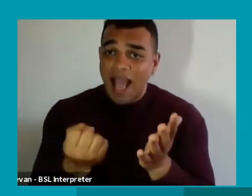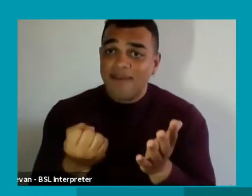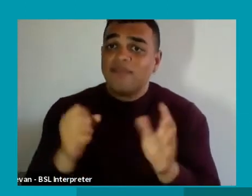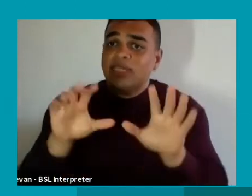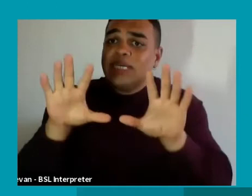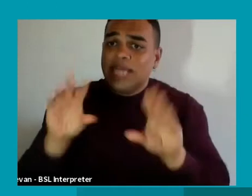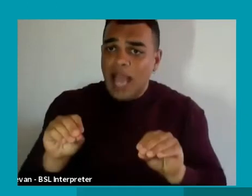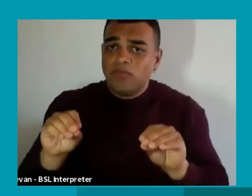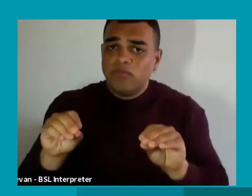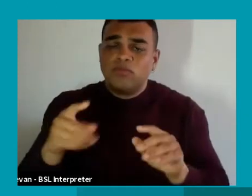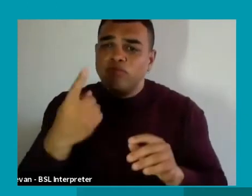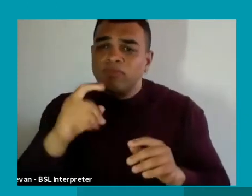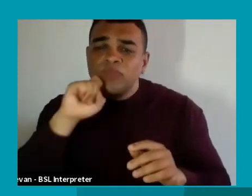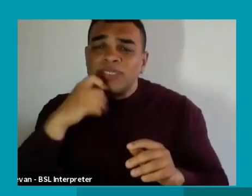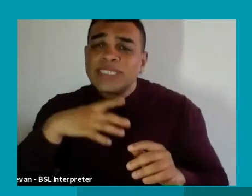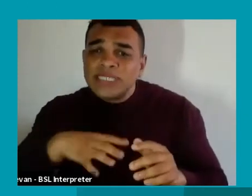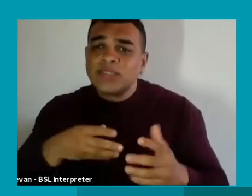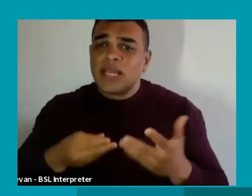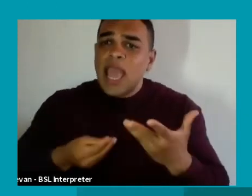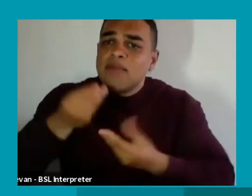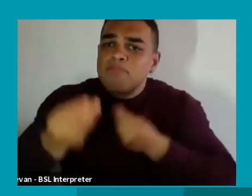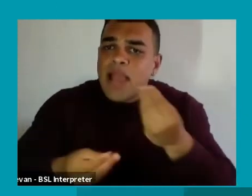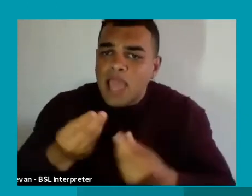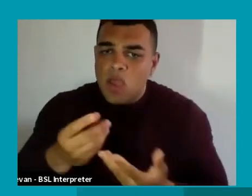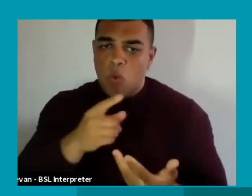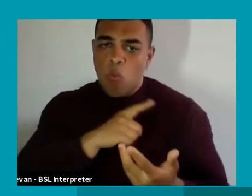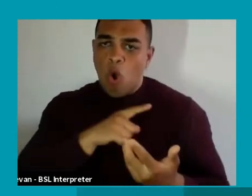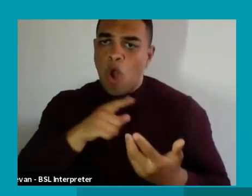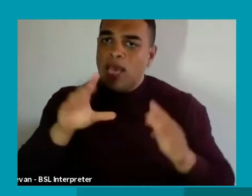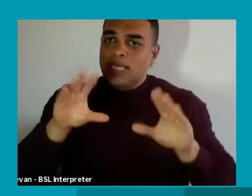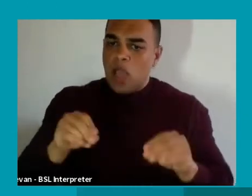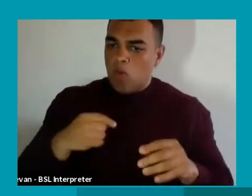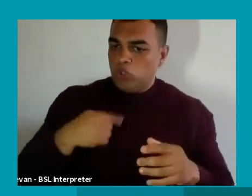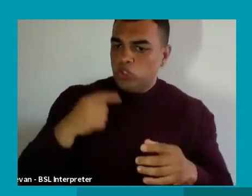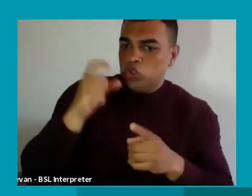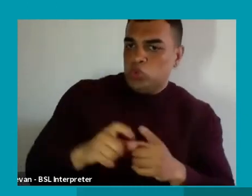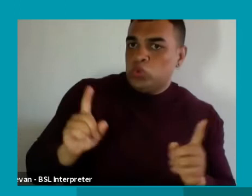Because, you know, at the end of the day, gaps will be red flags for employers and recruiters,